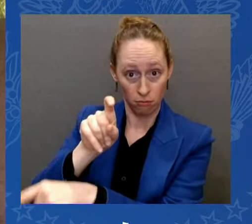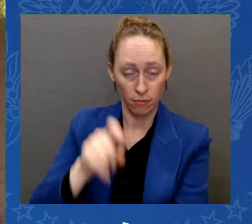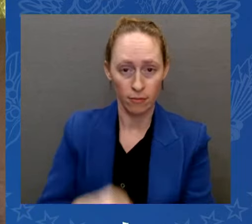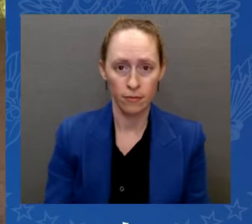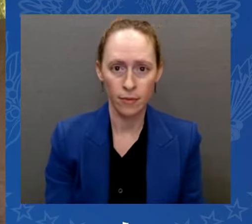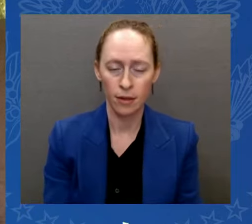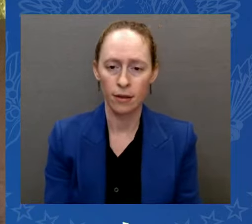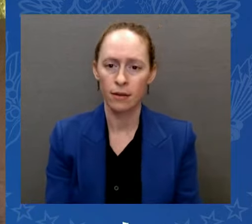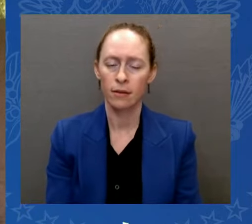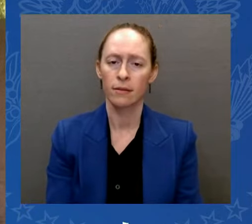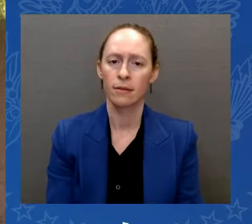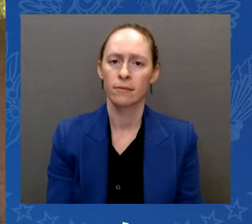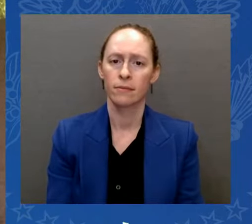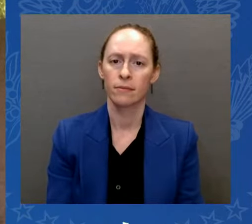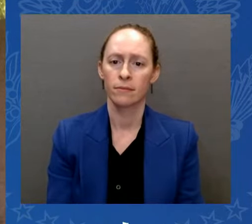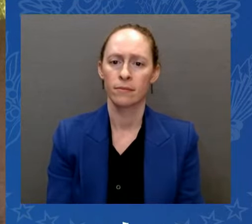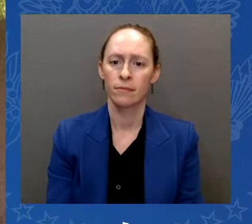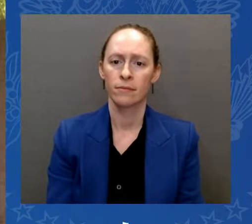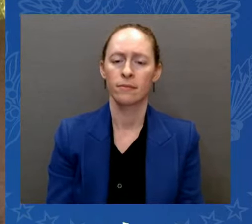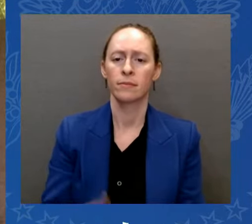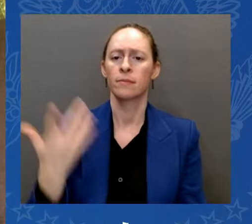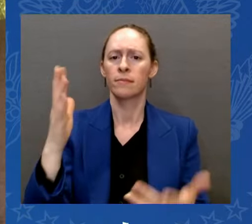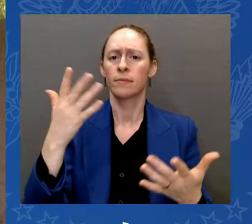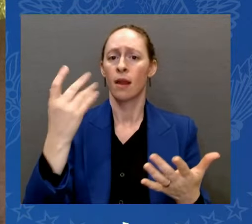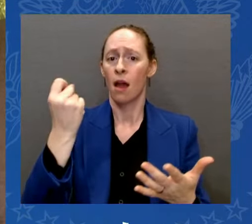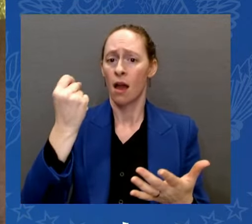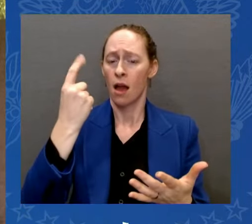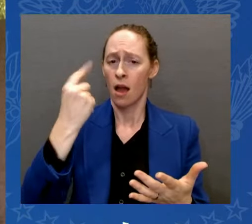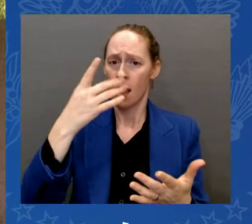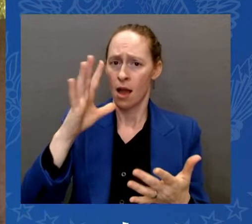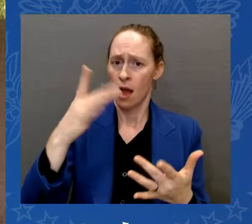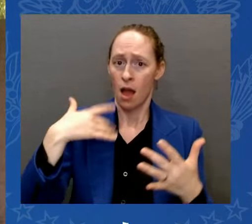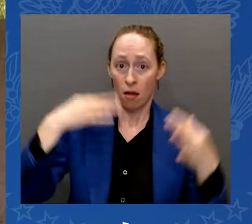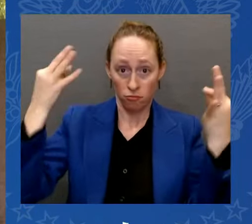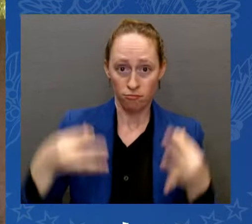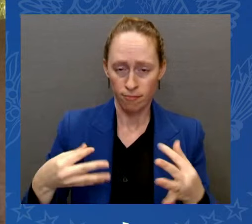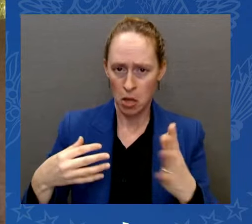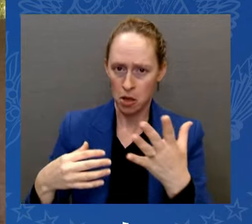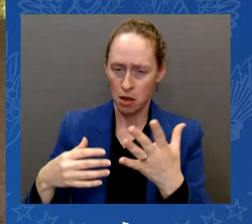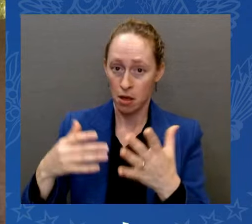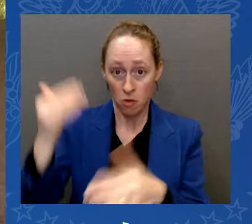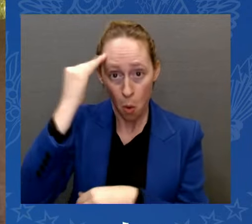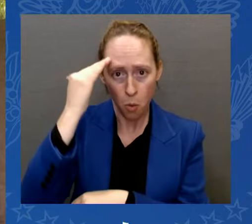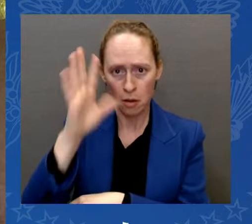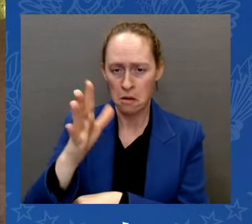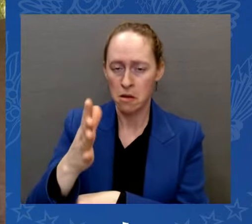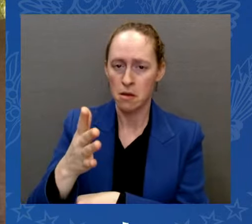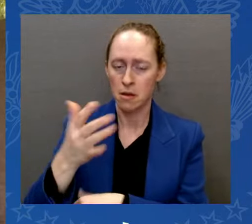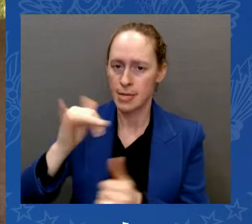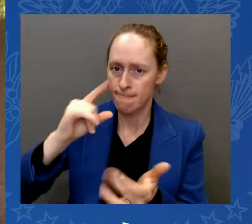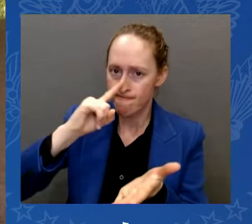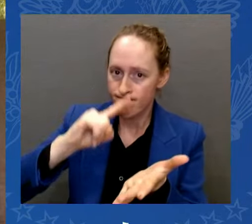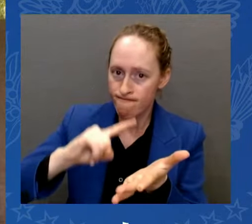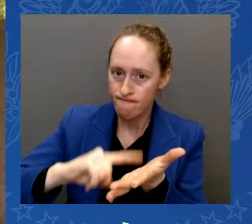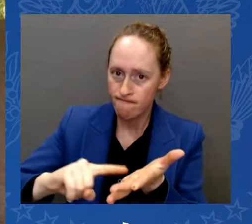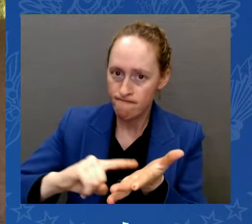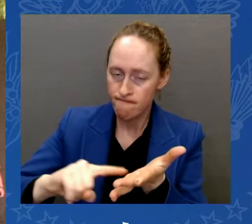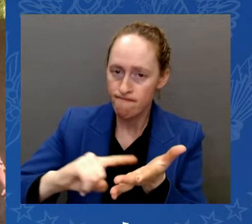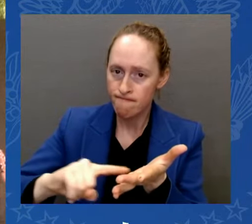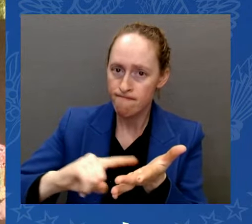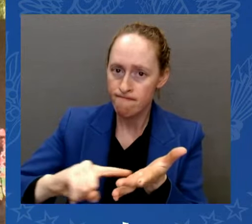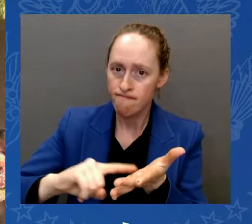But it is -- I -- it's unlikely, in the minds of the trajectory,